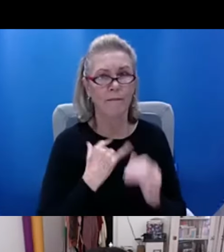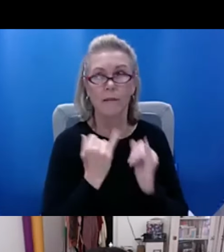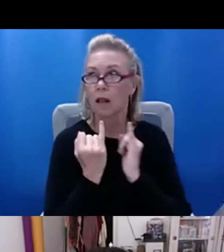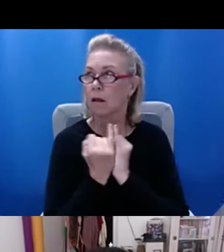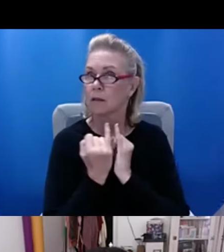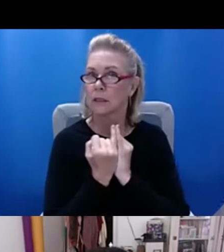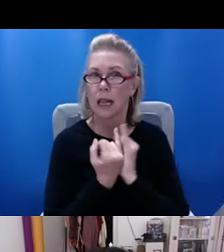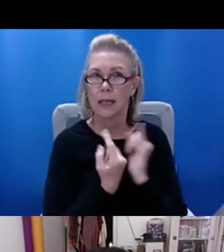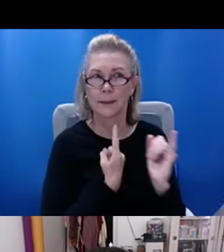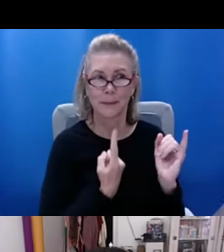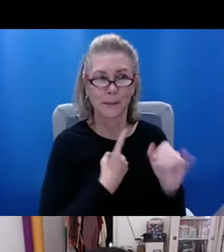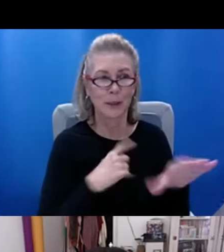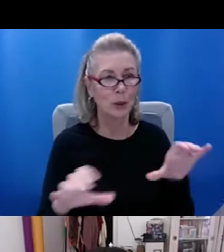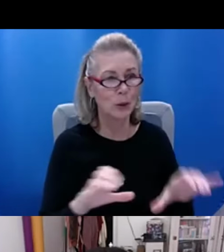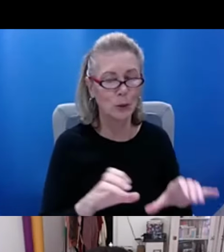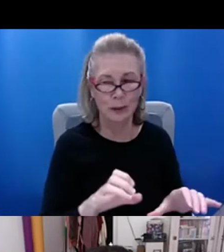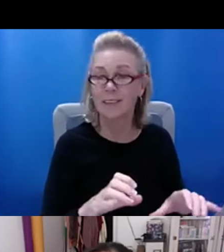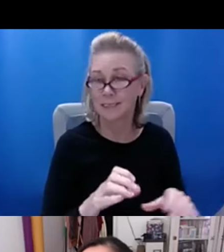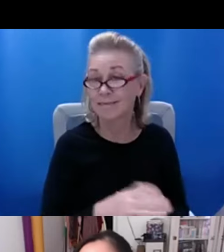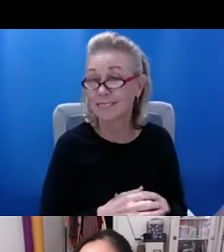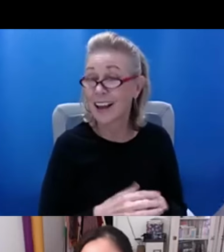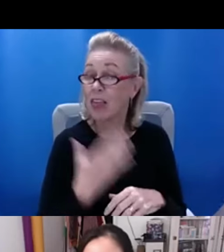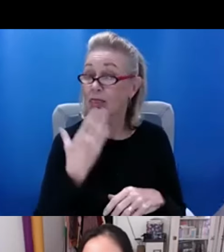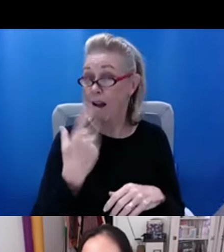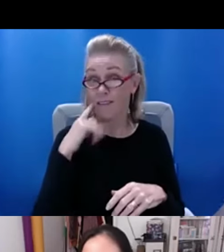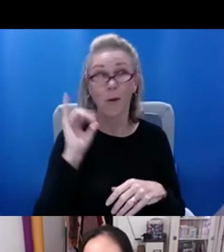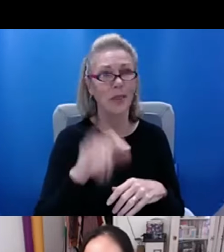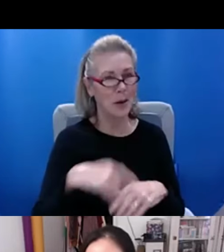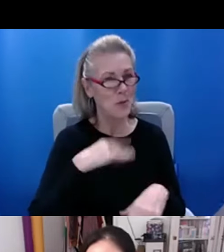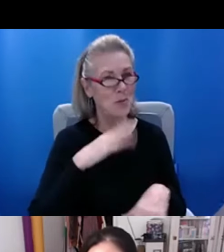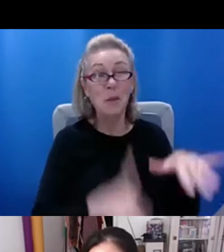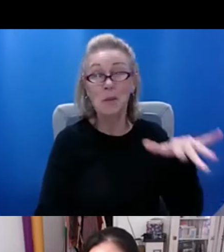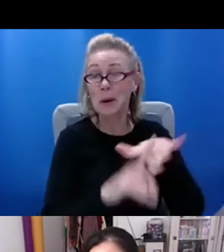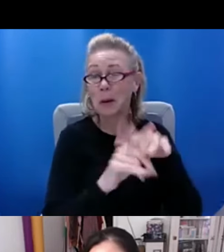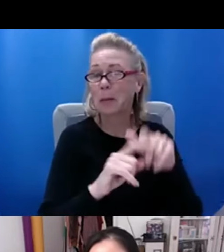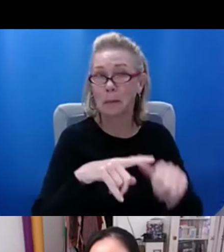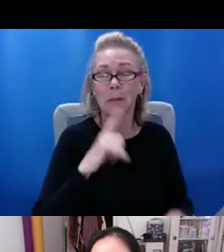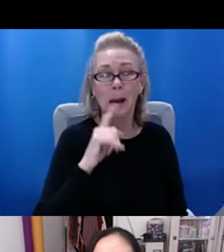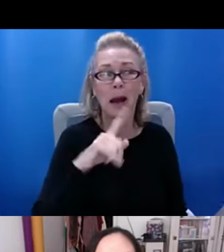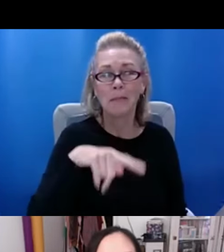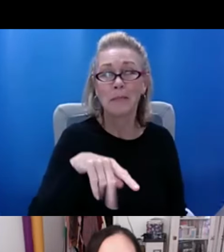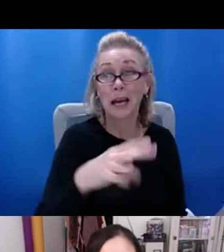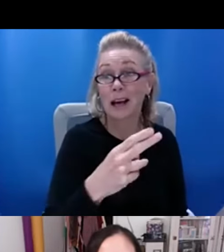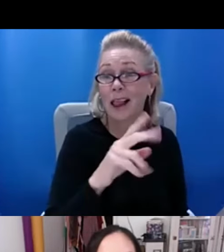Thank you for that and we'll bring that up with TLH, having a follow-up session. Thank you.